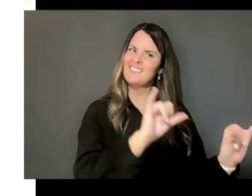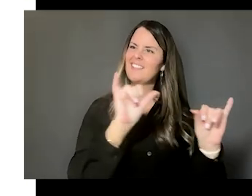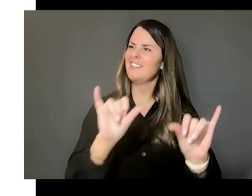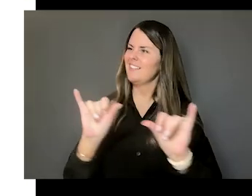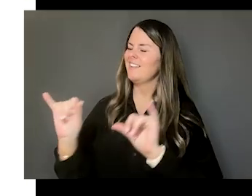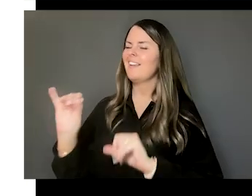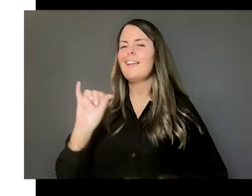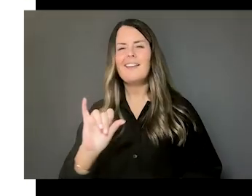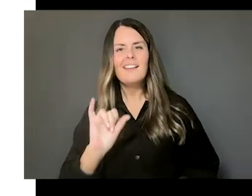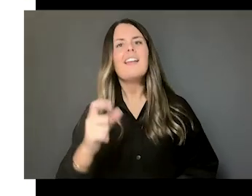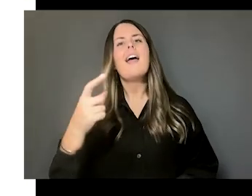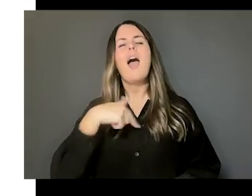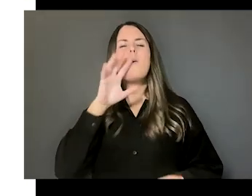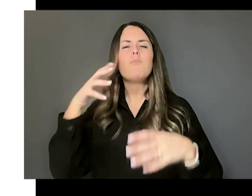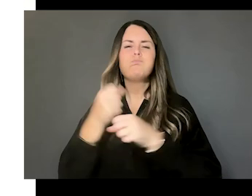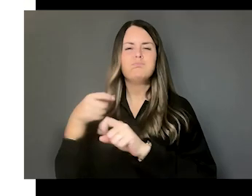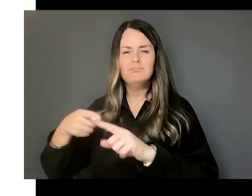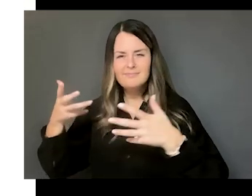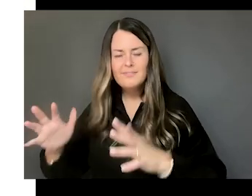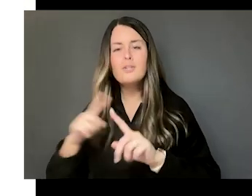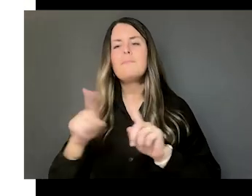but let's go ahead and get into our next question.